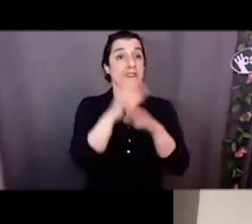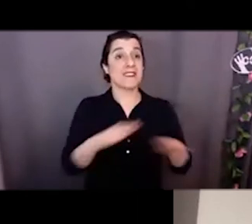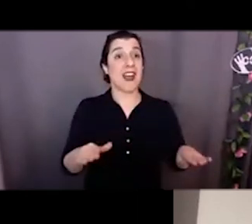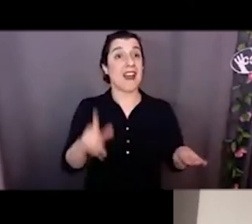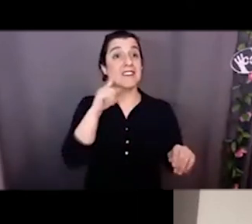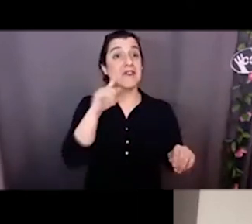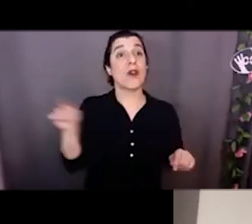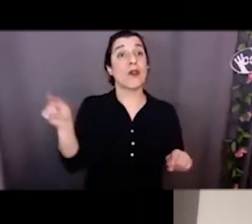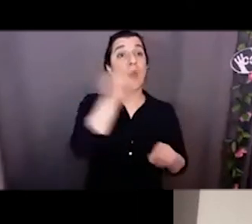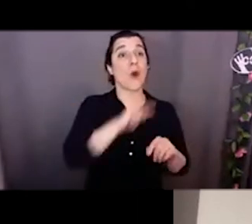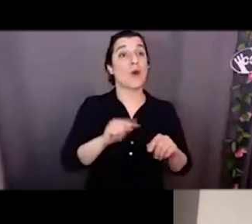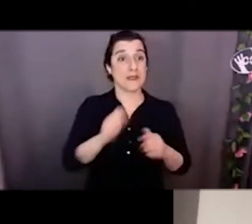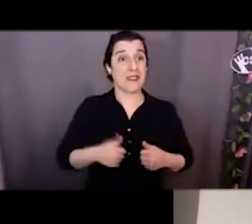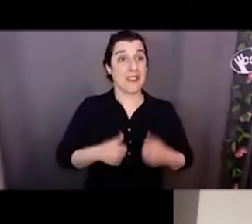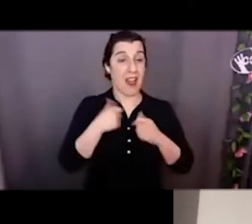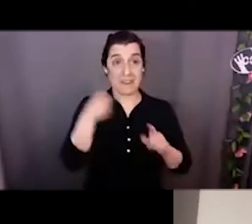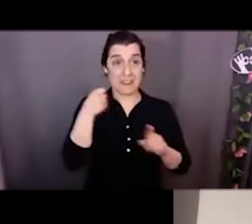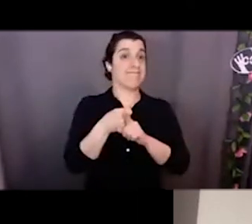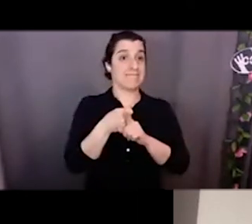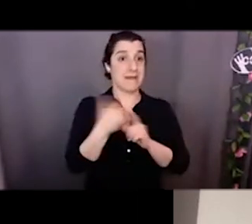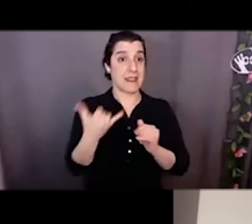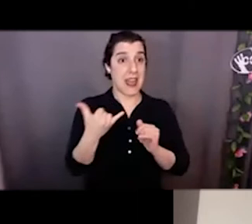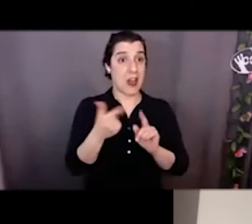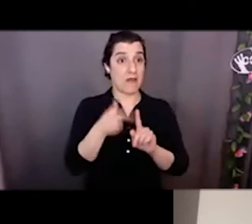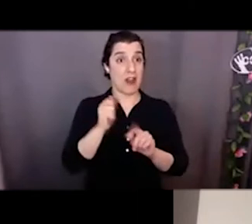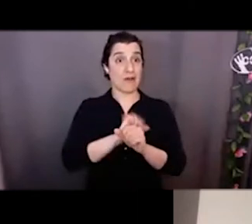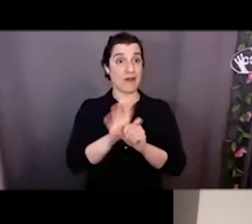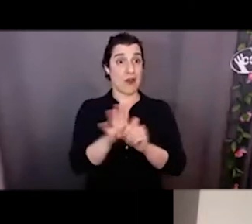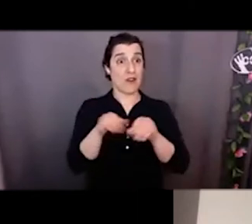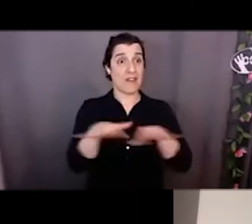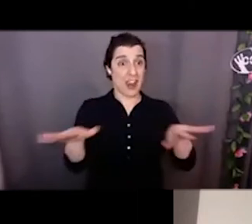let's just give a moment of silence for those whose lives have been impacted by